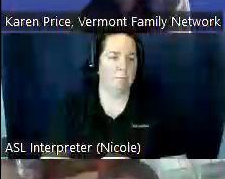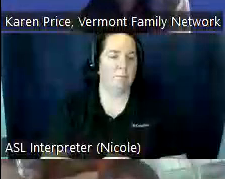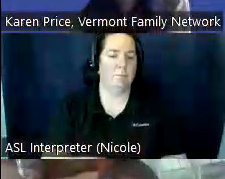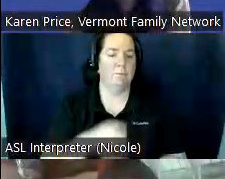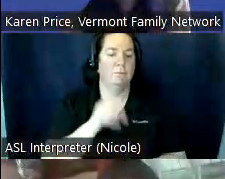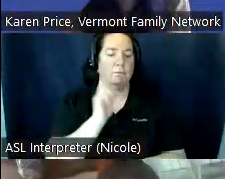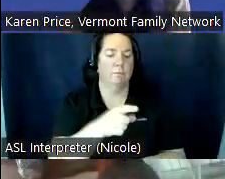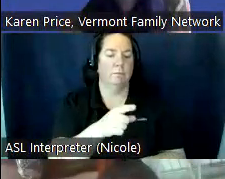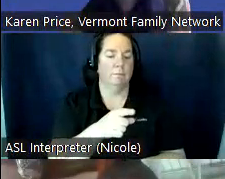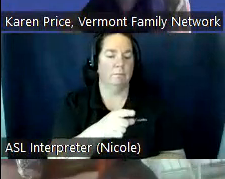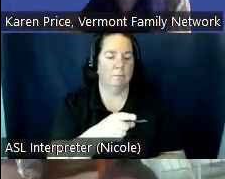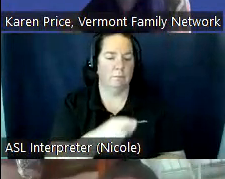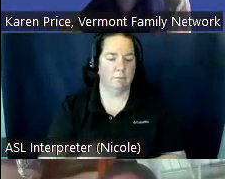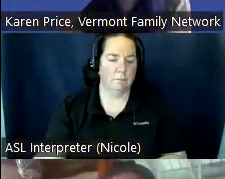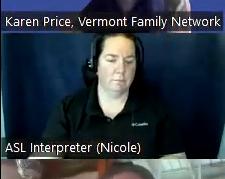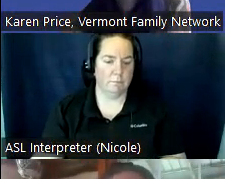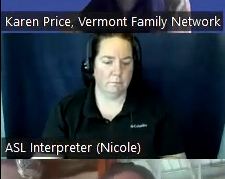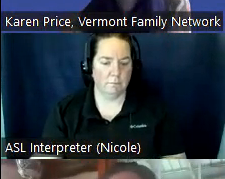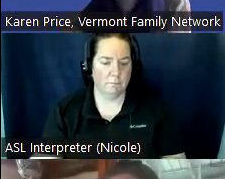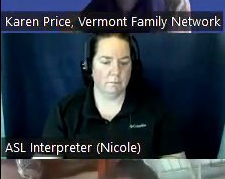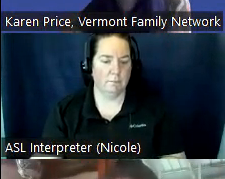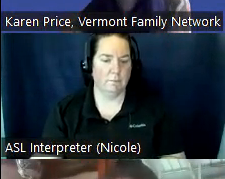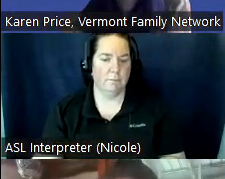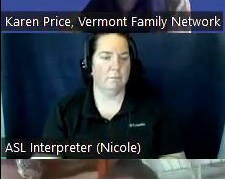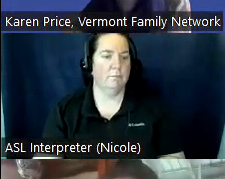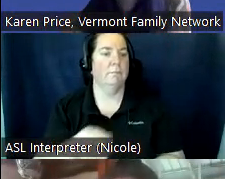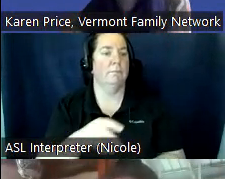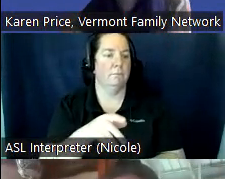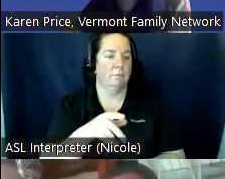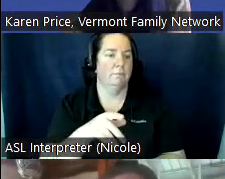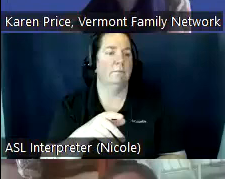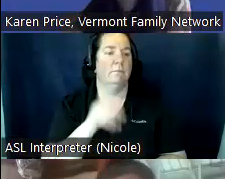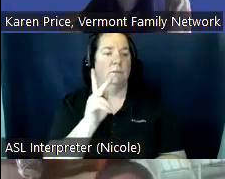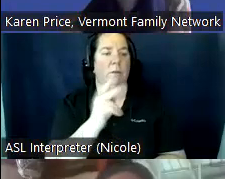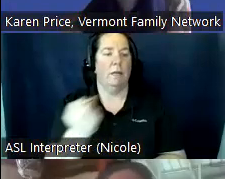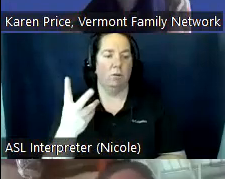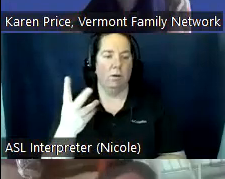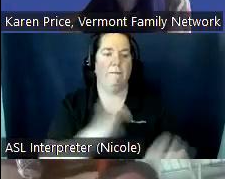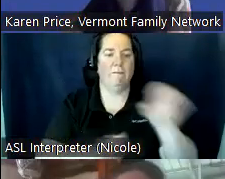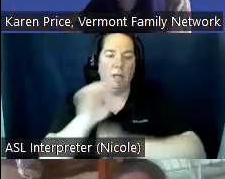link here on the slide. That's to the functional performance changes. This includes the examples of